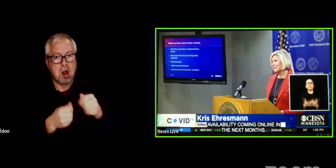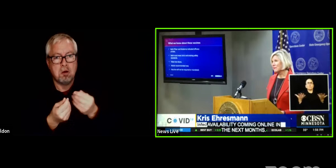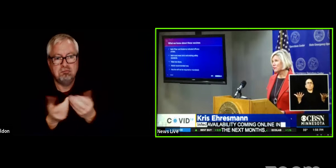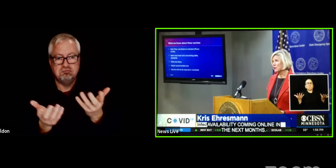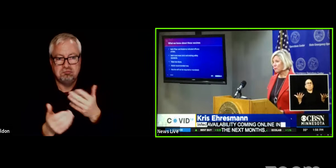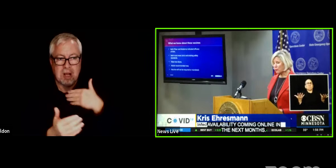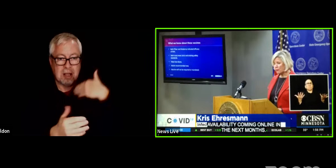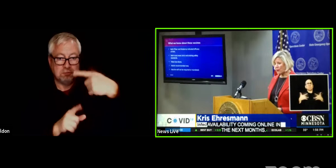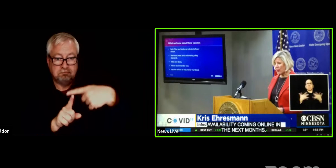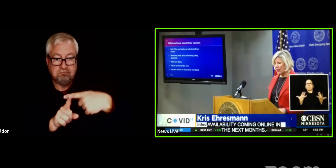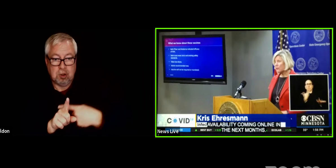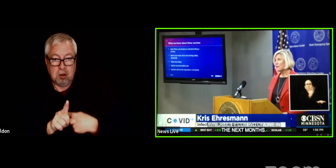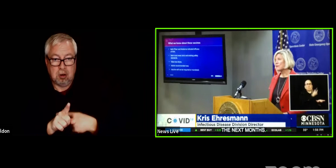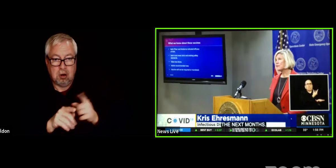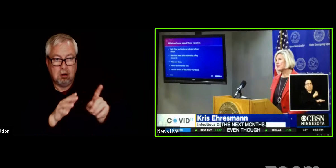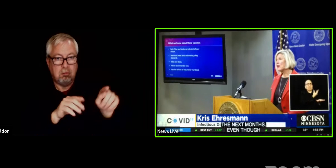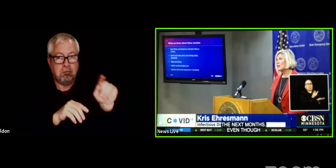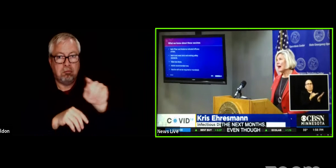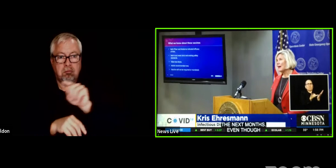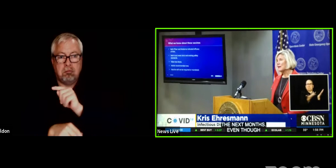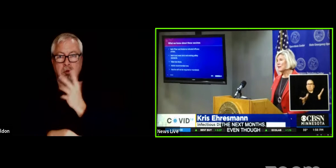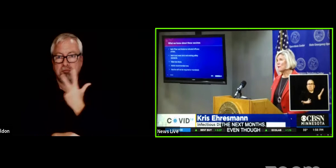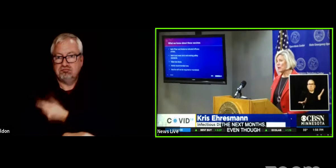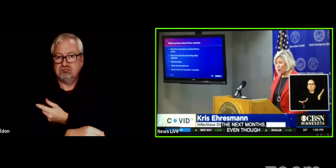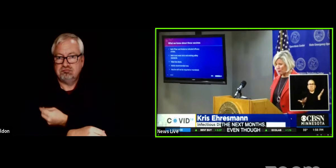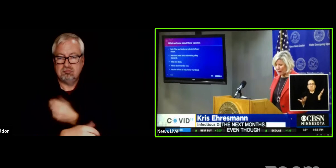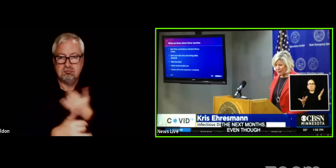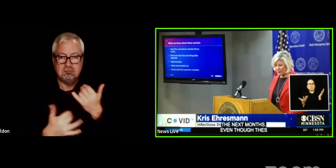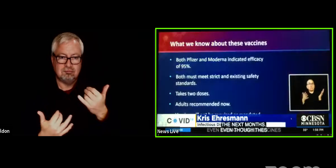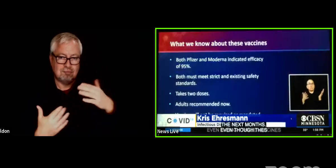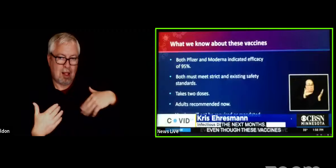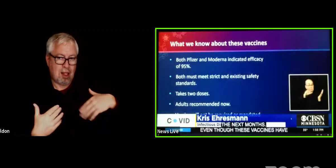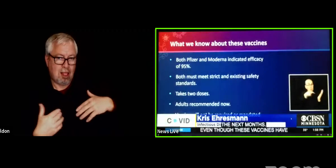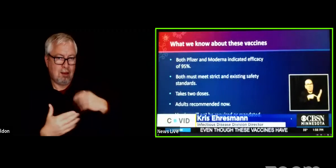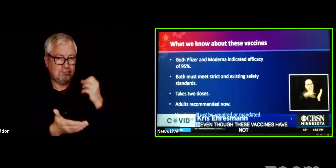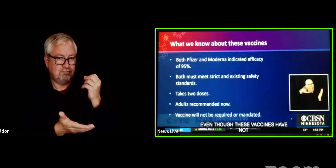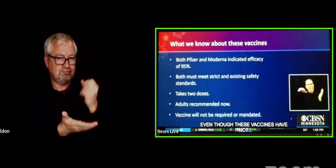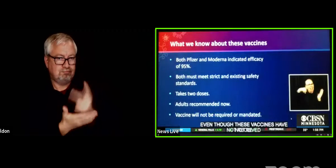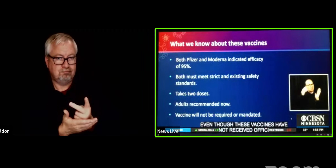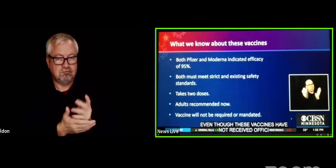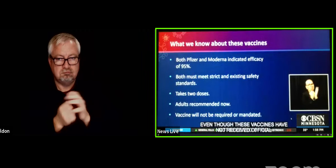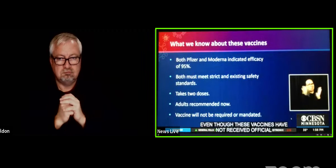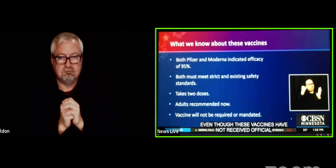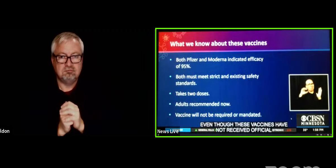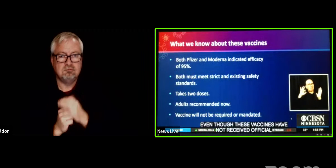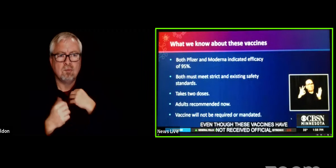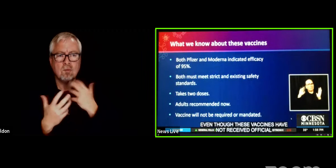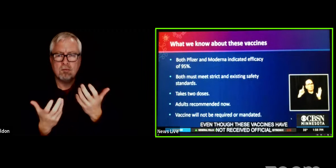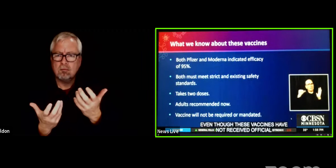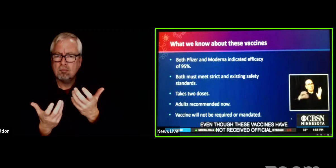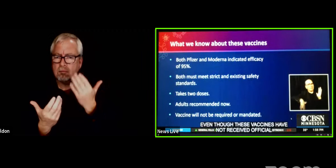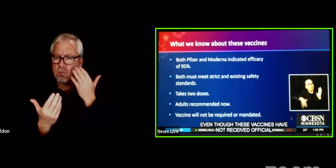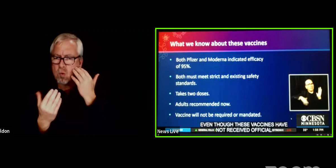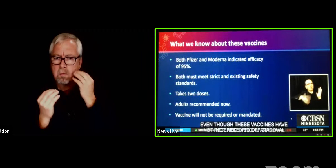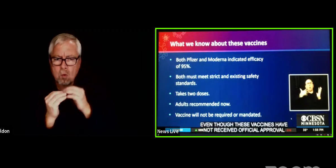OFFICIAL APPROVAL, THERE IS STILL A LOT THAT WE KNOW ABOUT THE VACCINES. BOTH PFIZER AND MODERNA HAVE INDICATED THAT